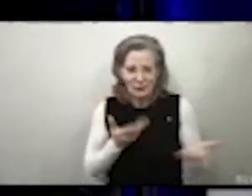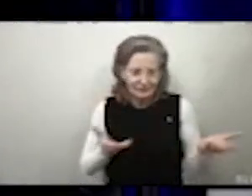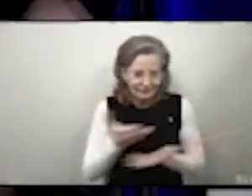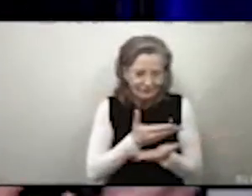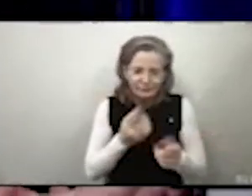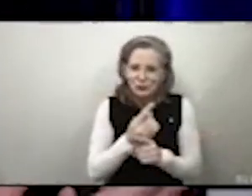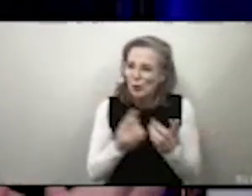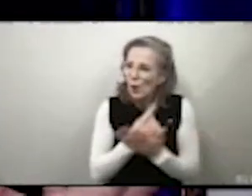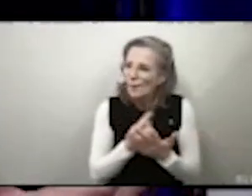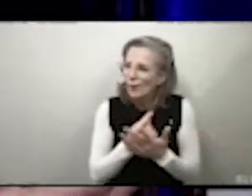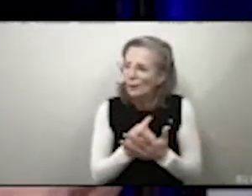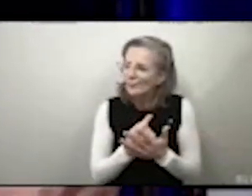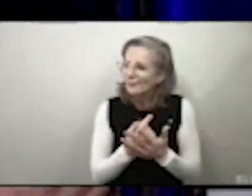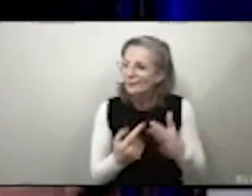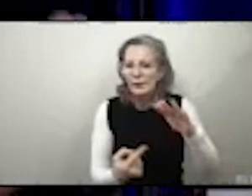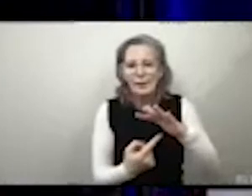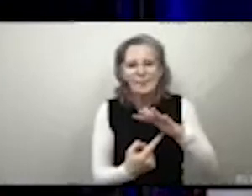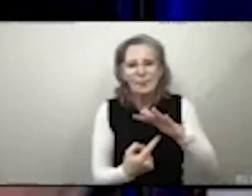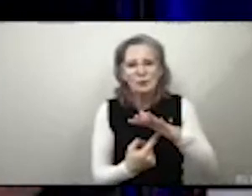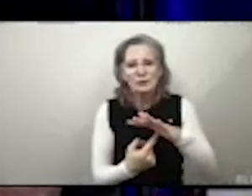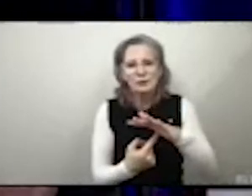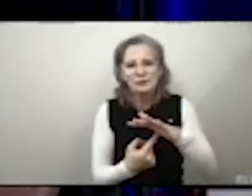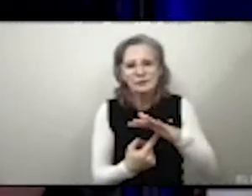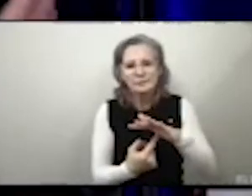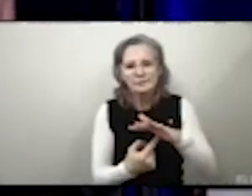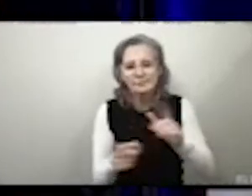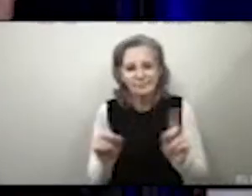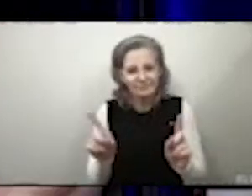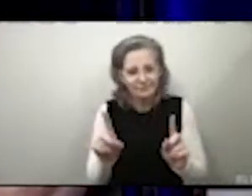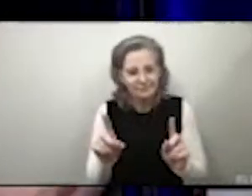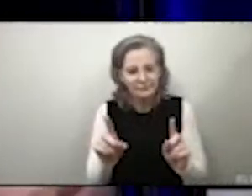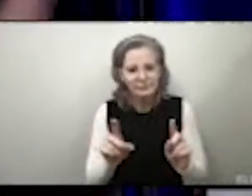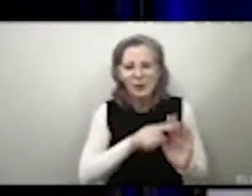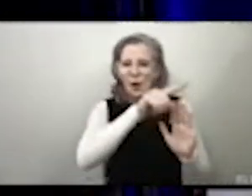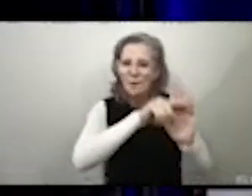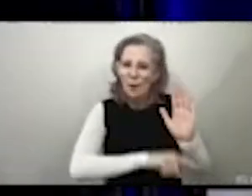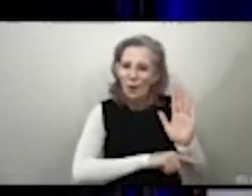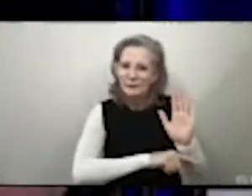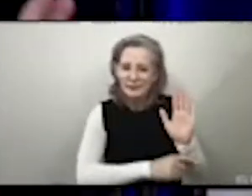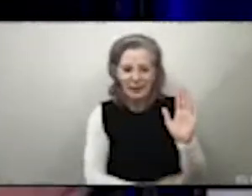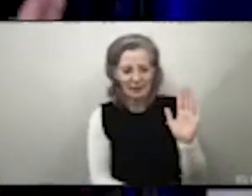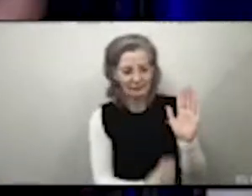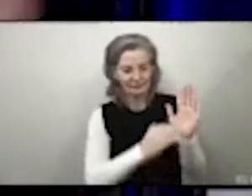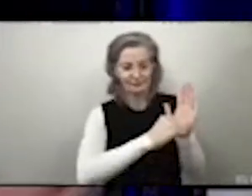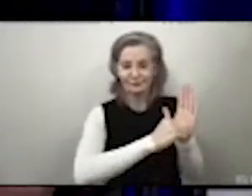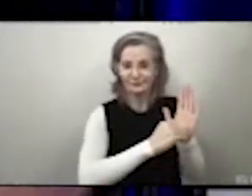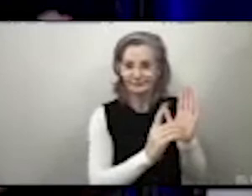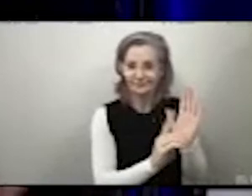policy-making a greater amount of, you know, pure science in the sense of the